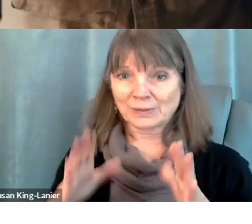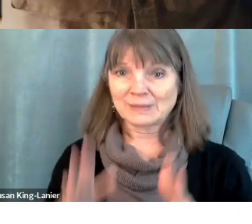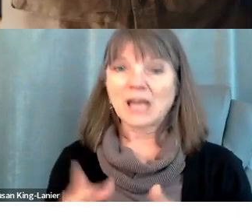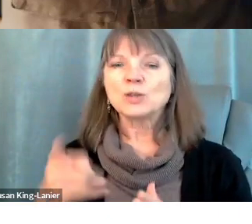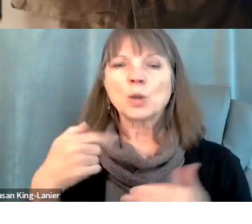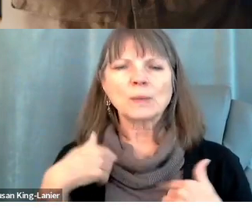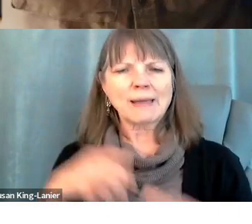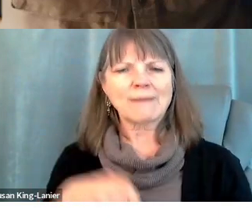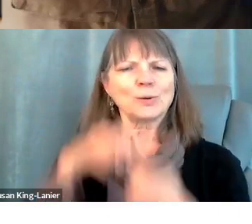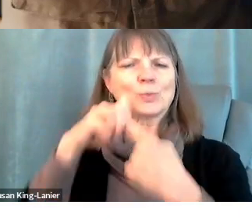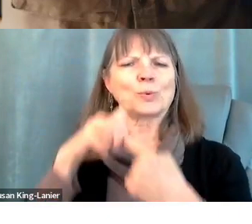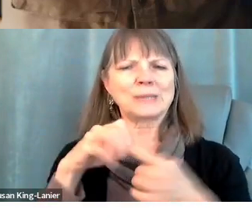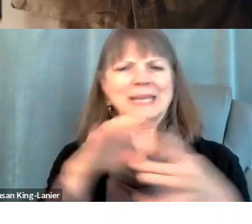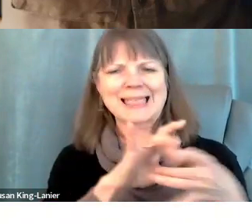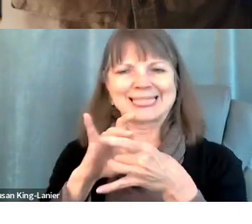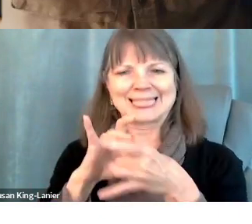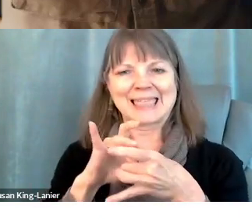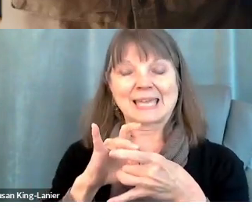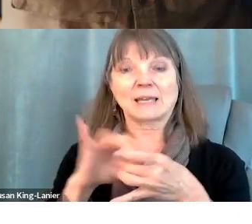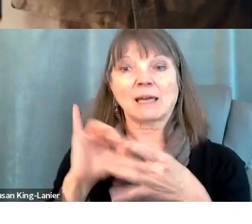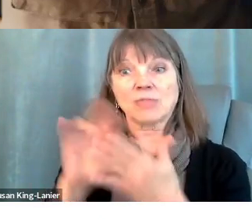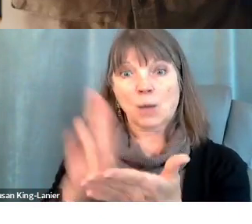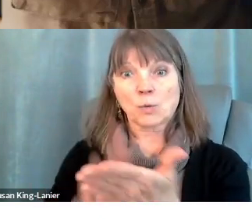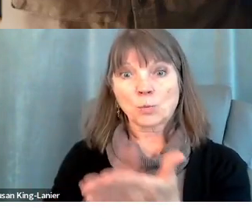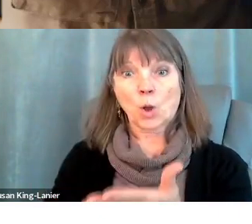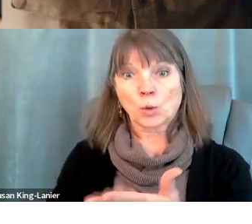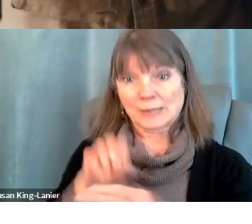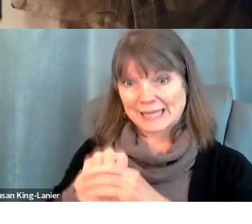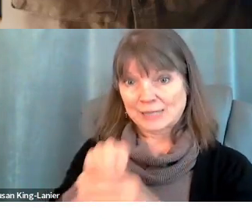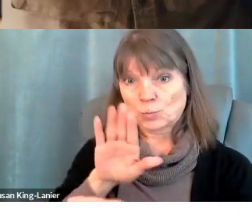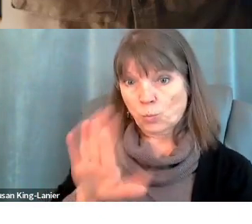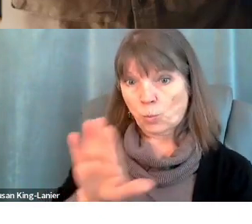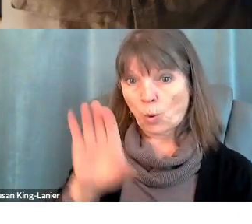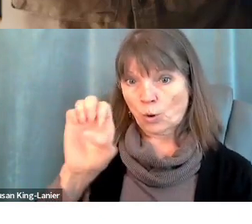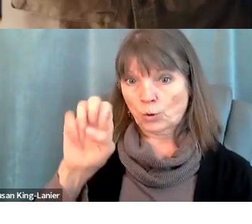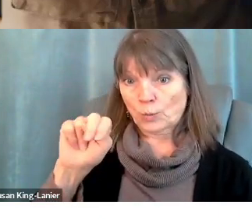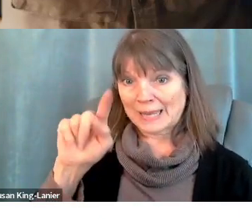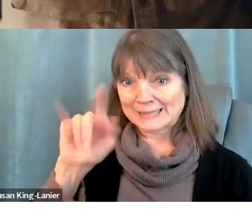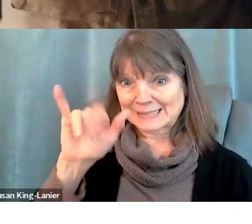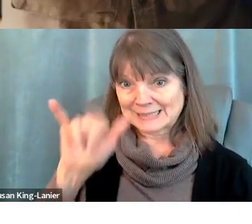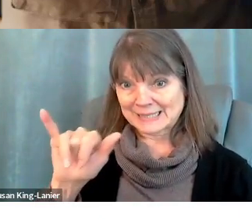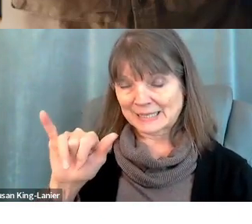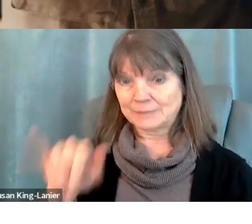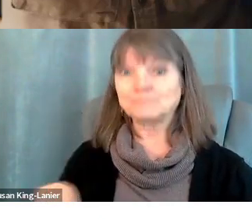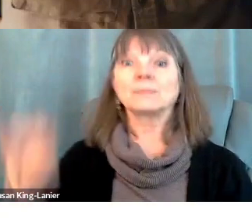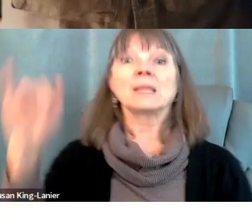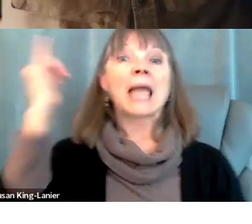So you will have a unique link that will enroll right into your entity if you are a peer.